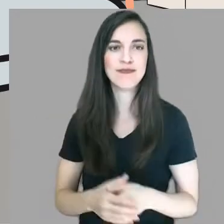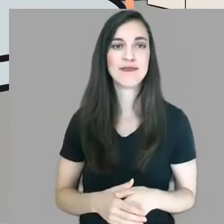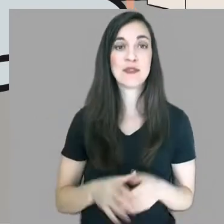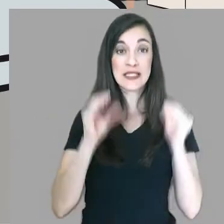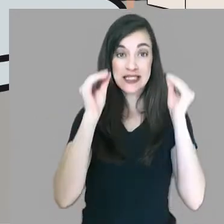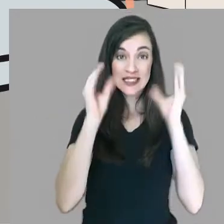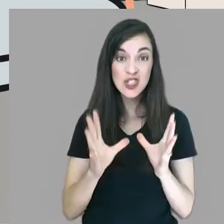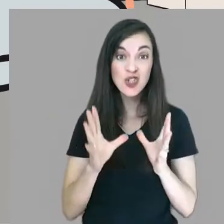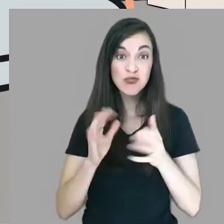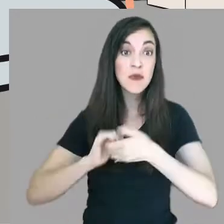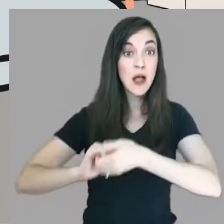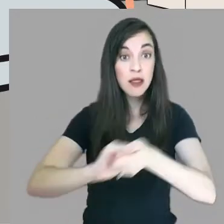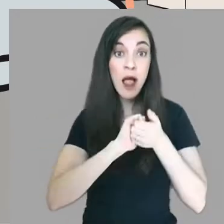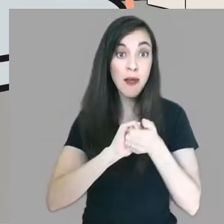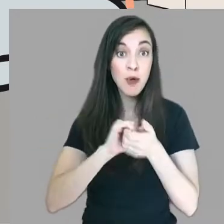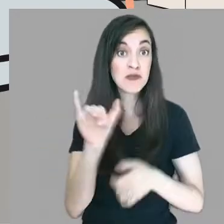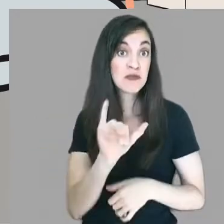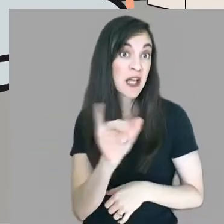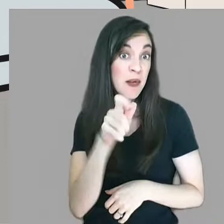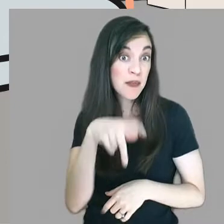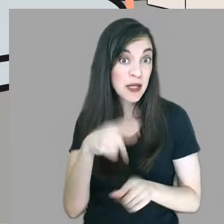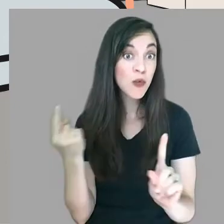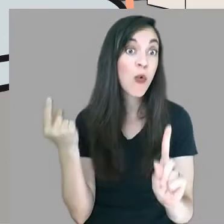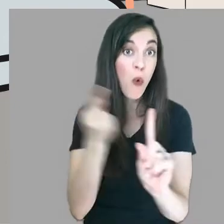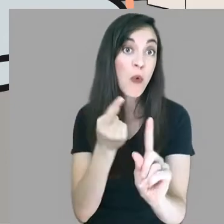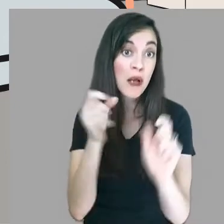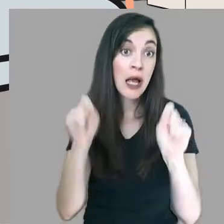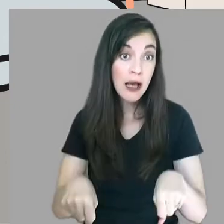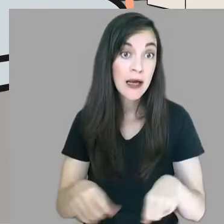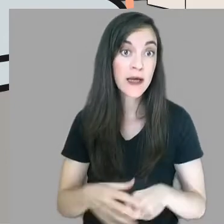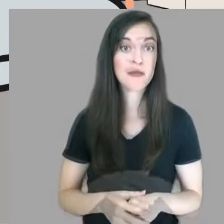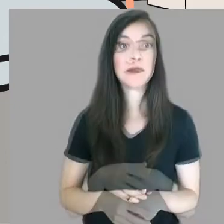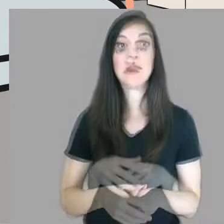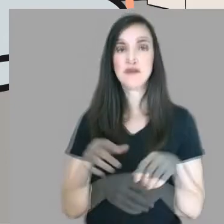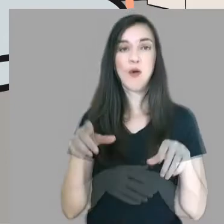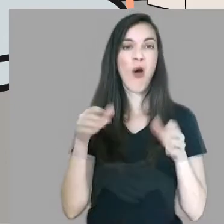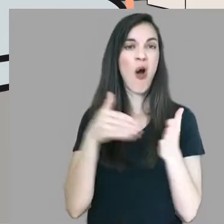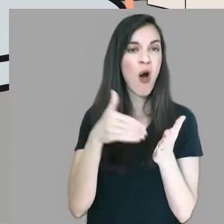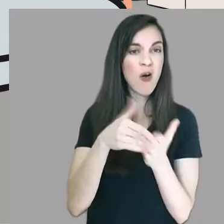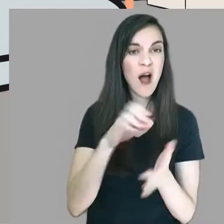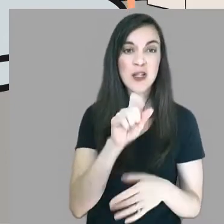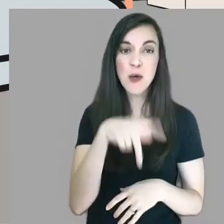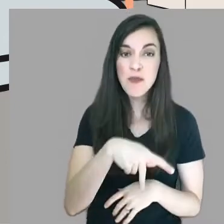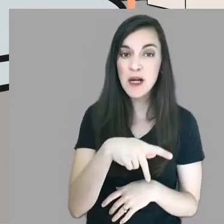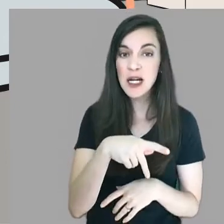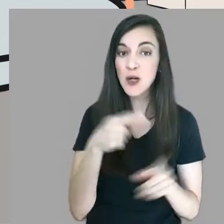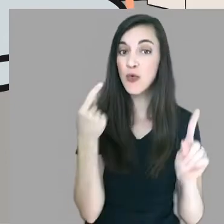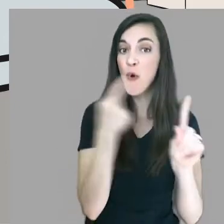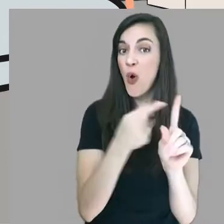Educators may consider collaborating on IEP goals. Often speech-language pathologists and teachers of